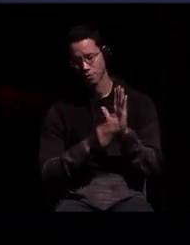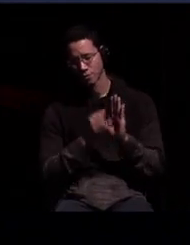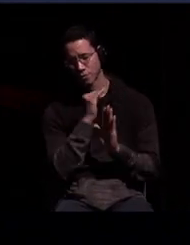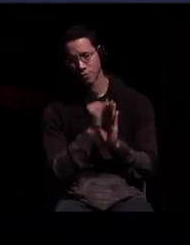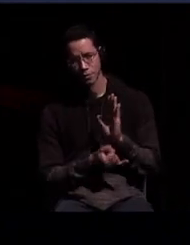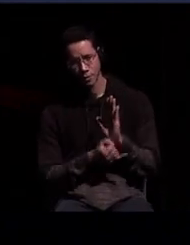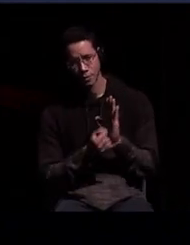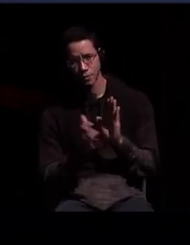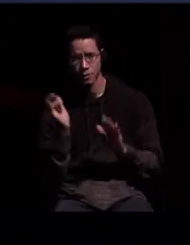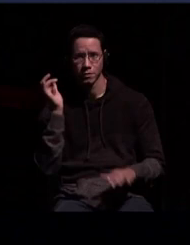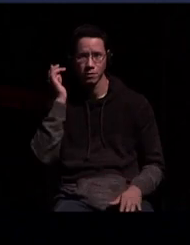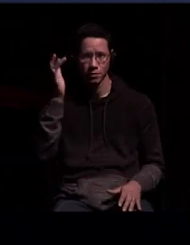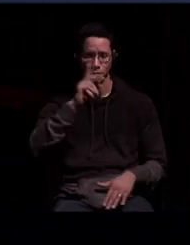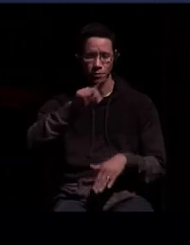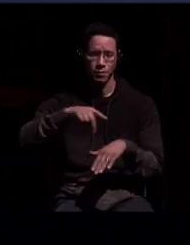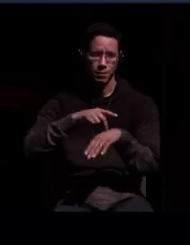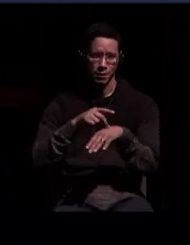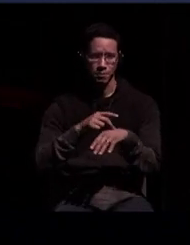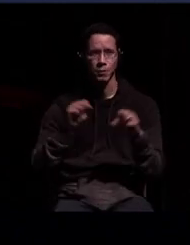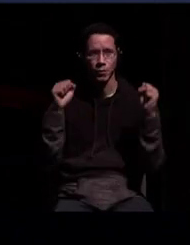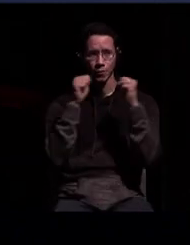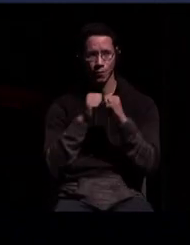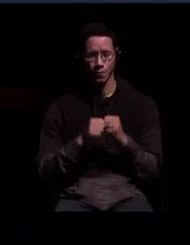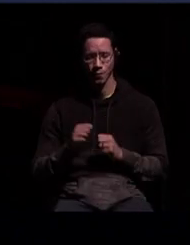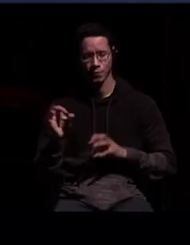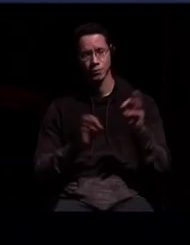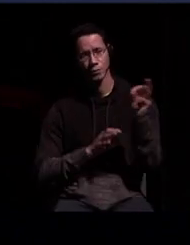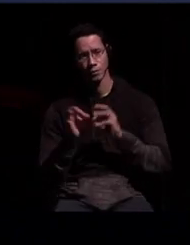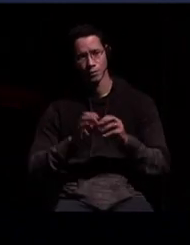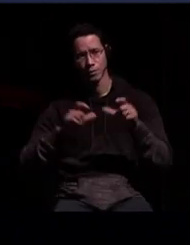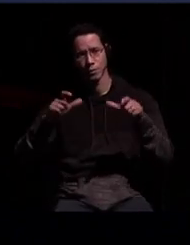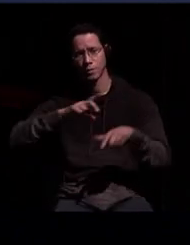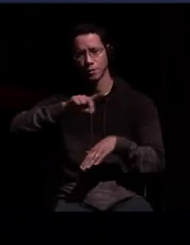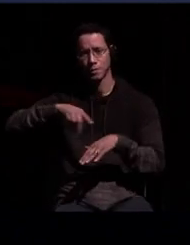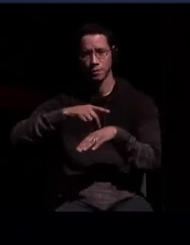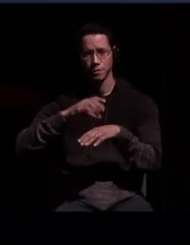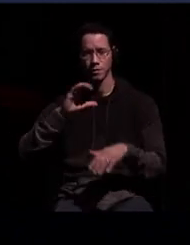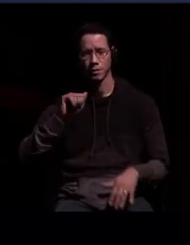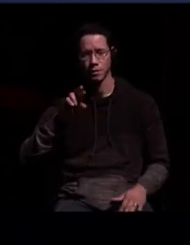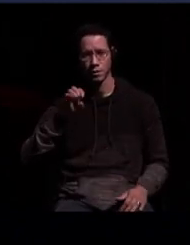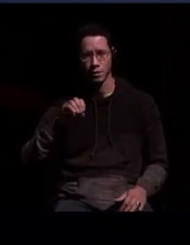When I made that plan in Cabo Verde, I said: “I need to develop local capabilities